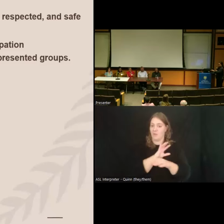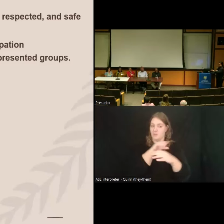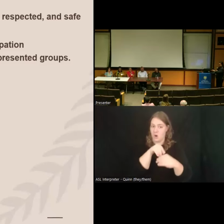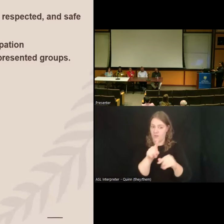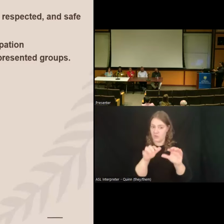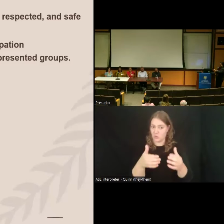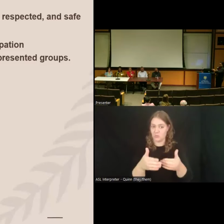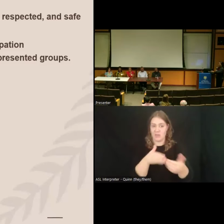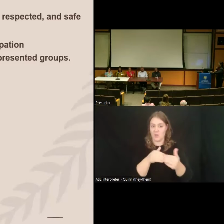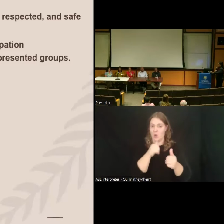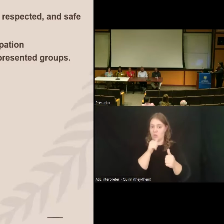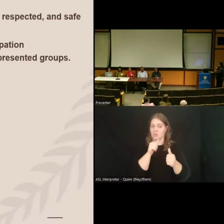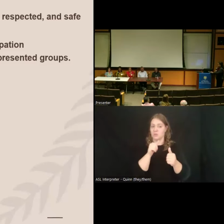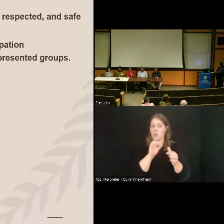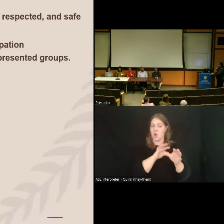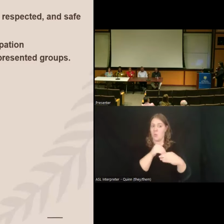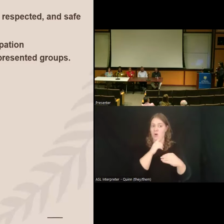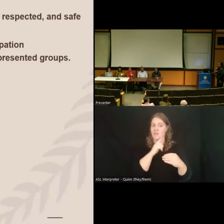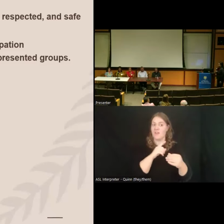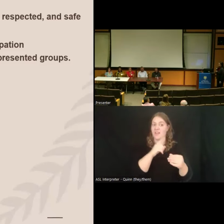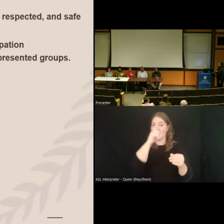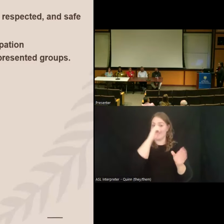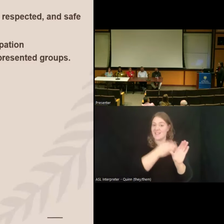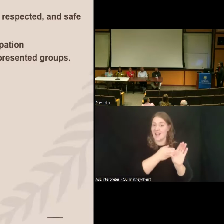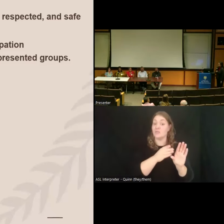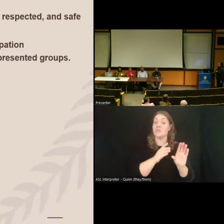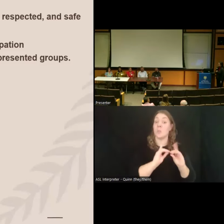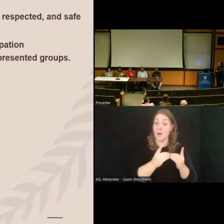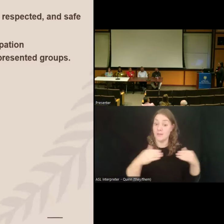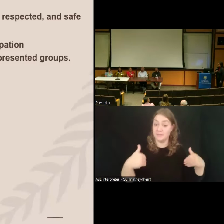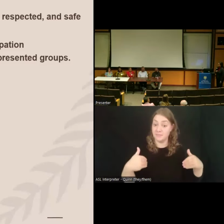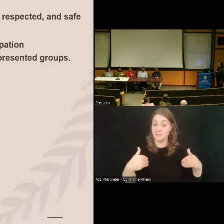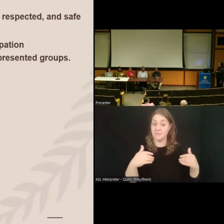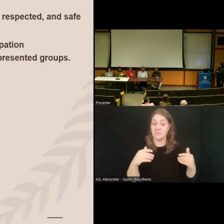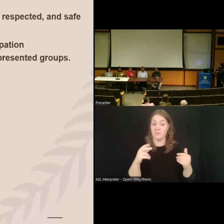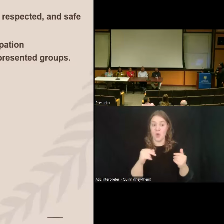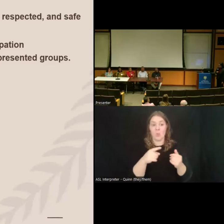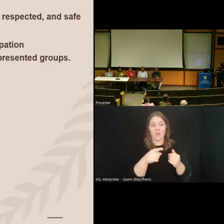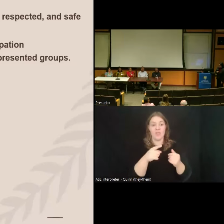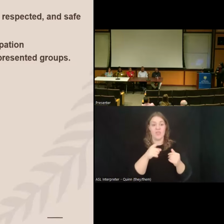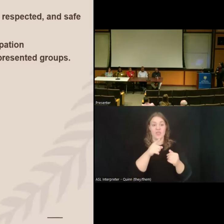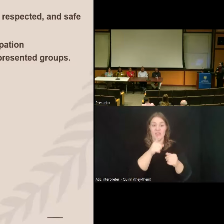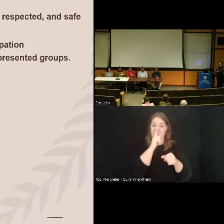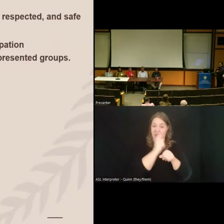wasn't even a part of the department at that time and they actually walk the talk you know it's not